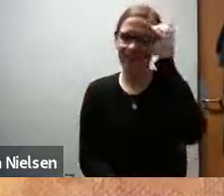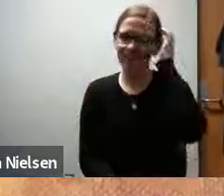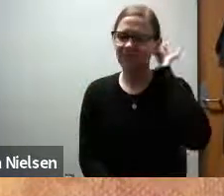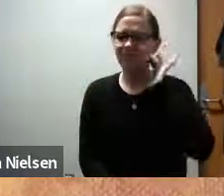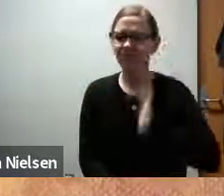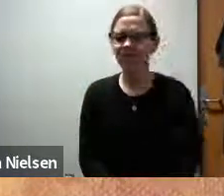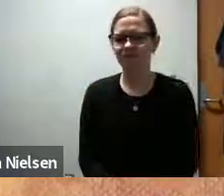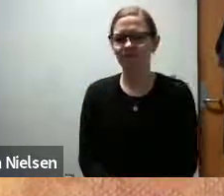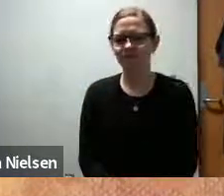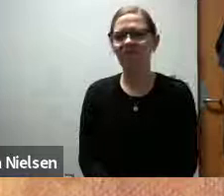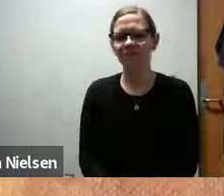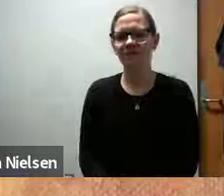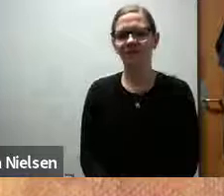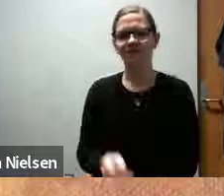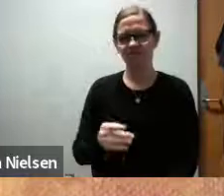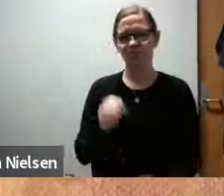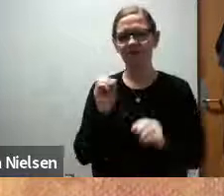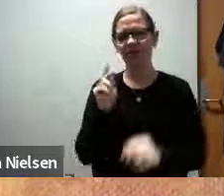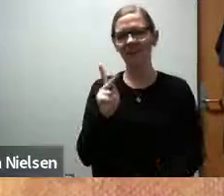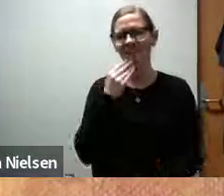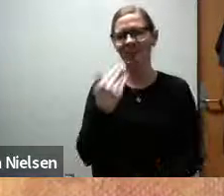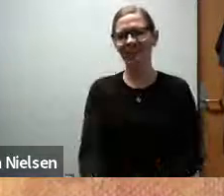For this session. Okay. Okay. Thank you.